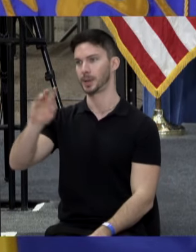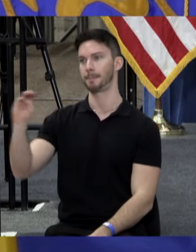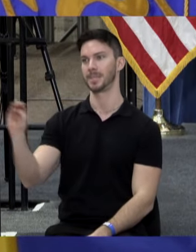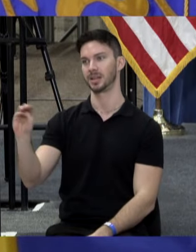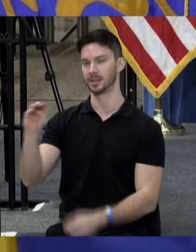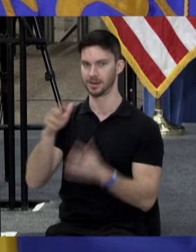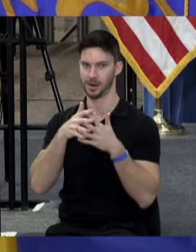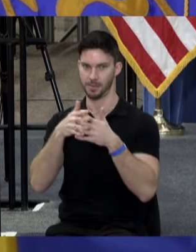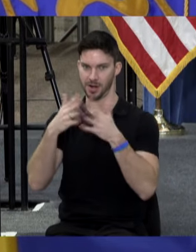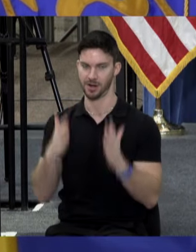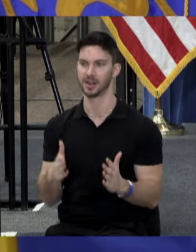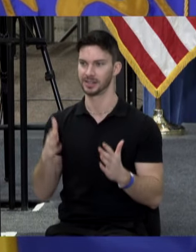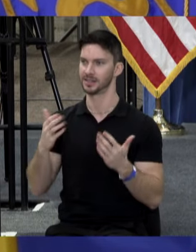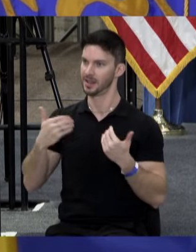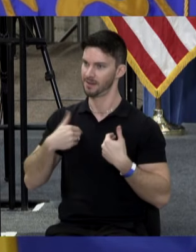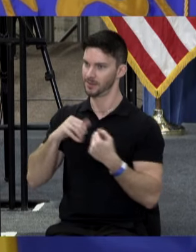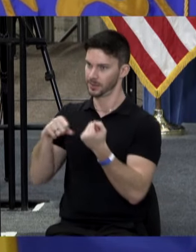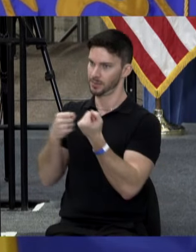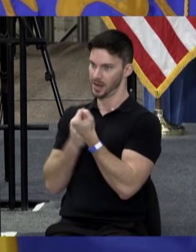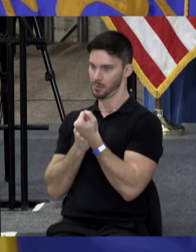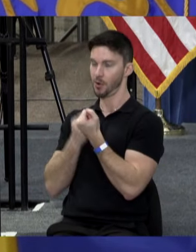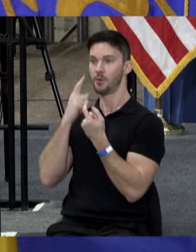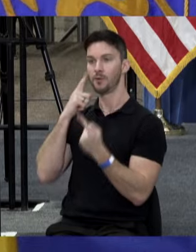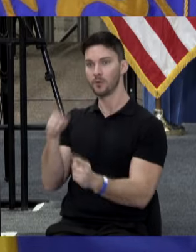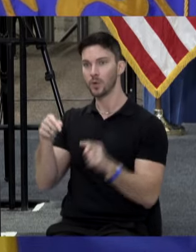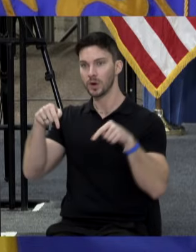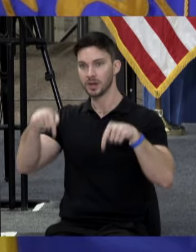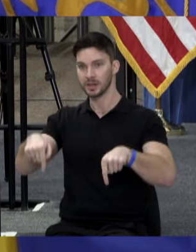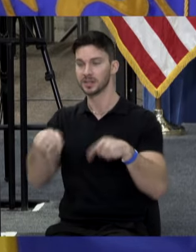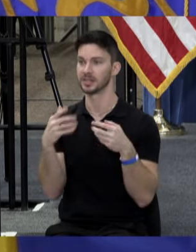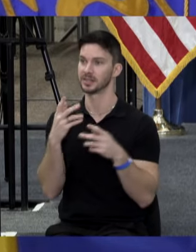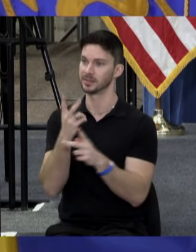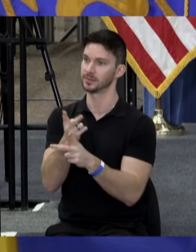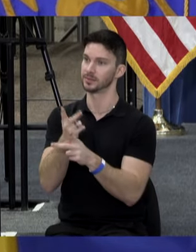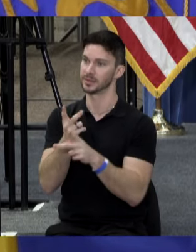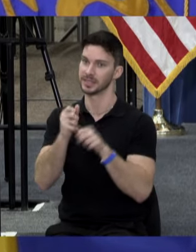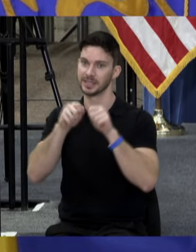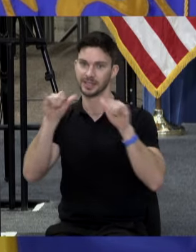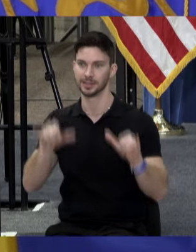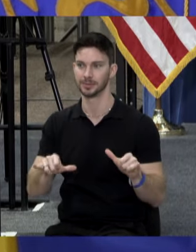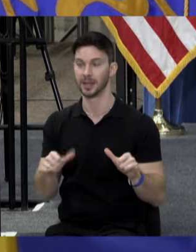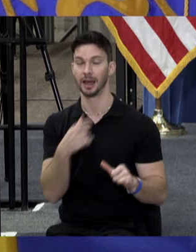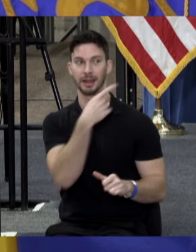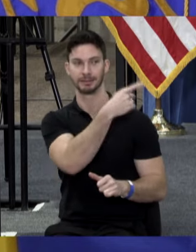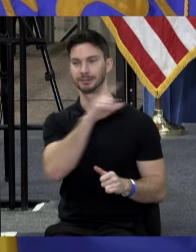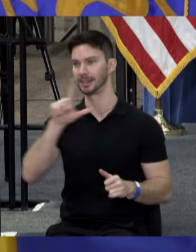nation's health care system. And these aren't just statistics as Lily so beautifully reminded